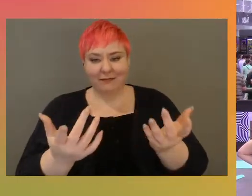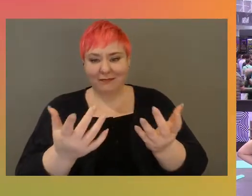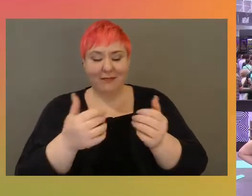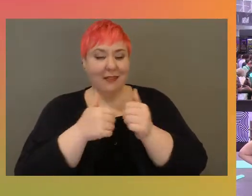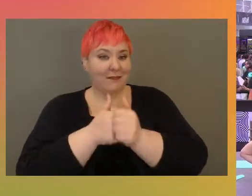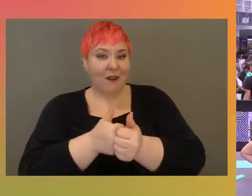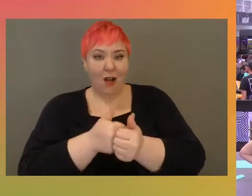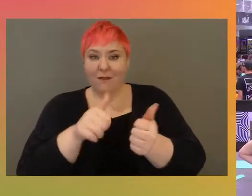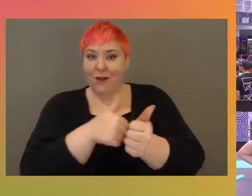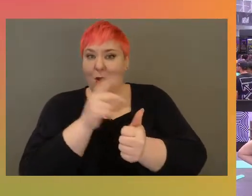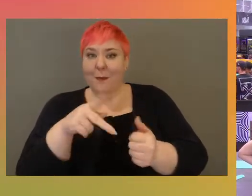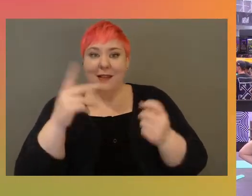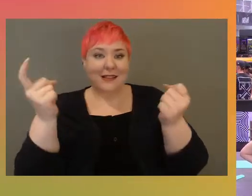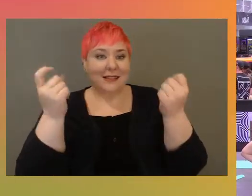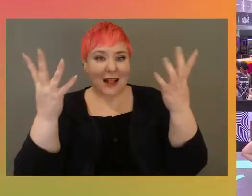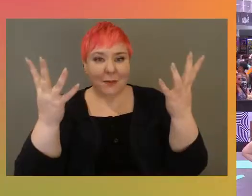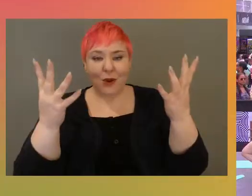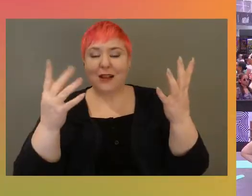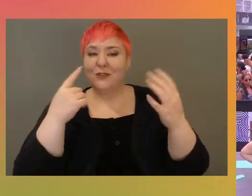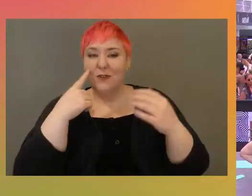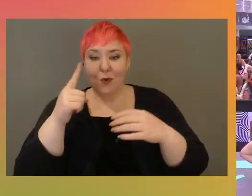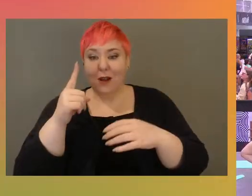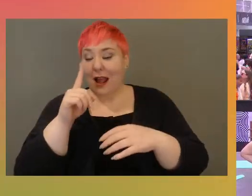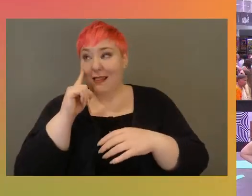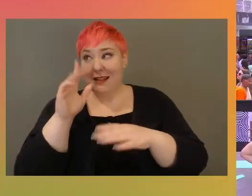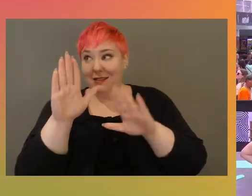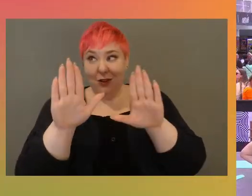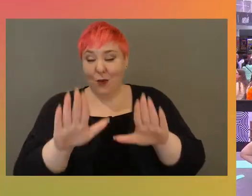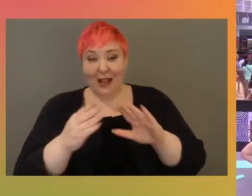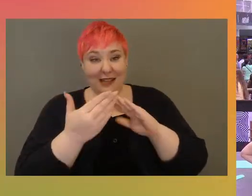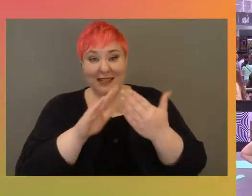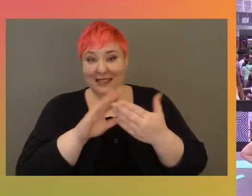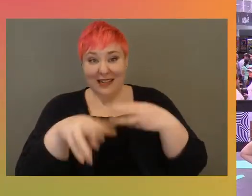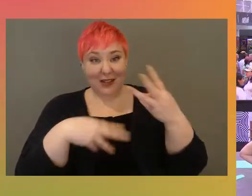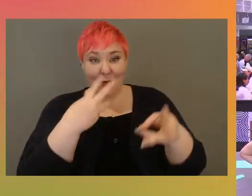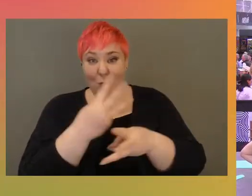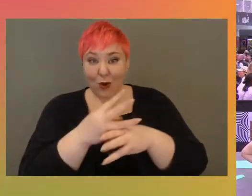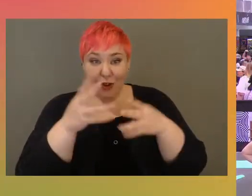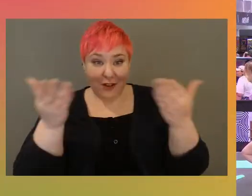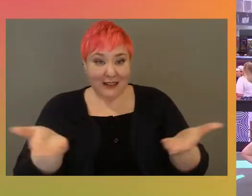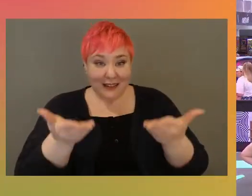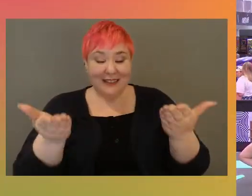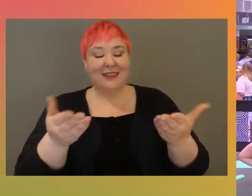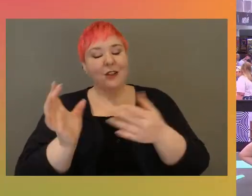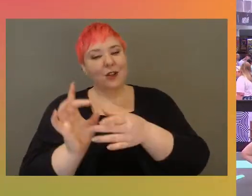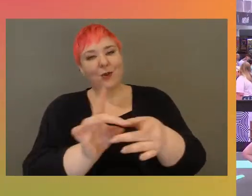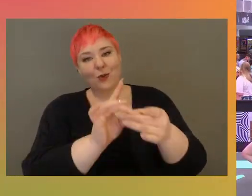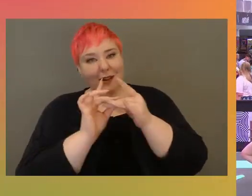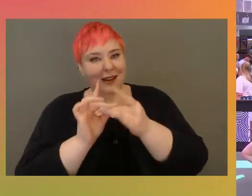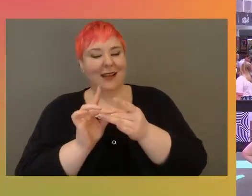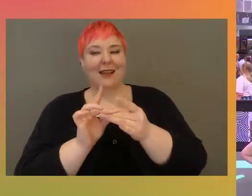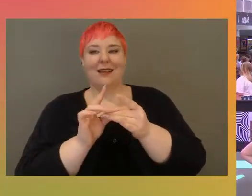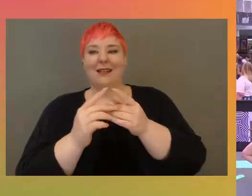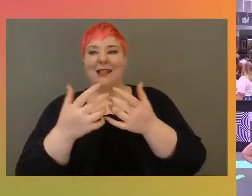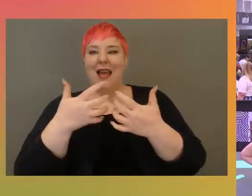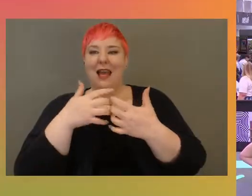FORM. YOU JUST CONTINUE TO PEEL BACK THE LAYERS. OUR MAIN MESSAGE TONIGHT WAS ONENESS,